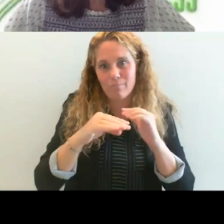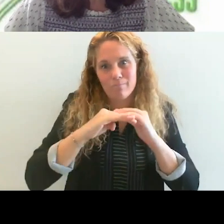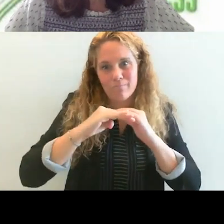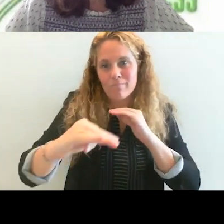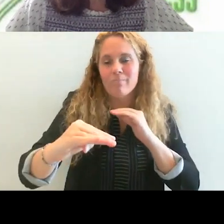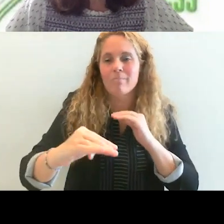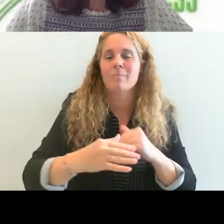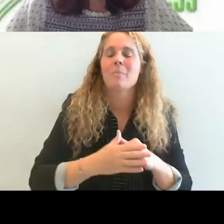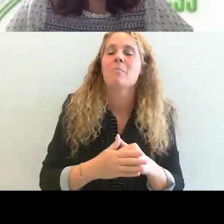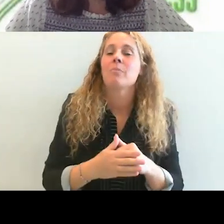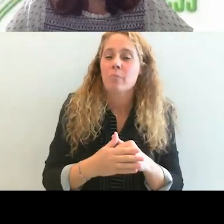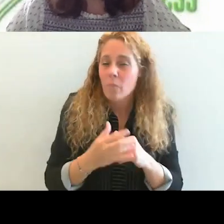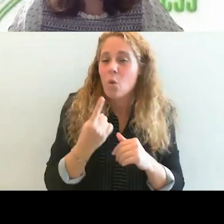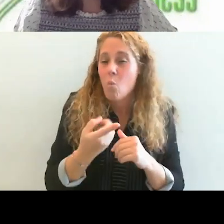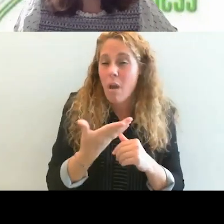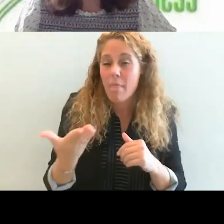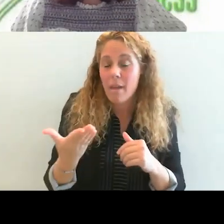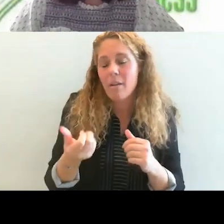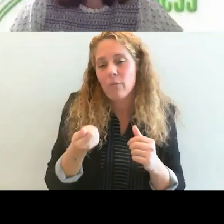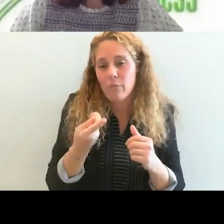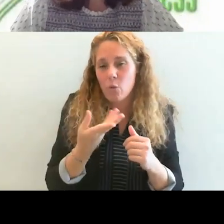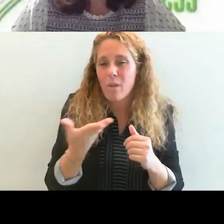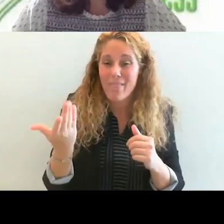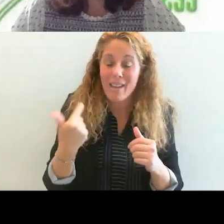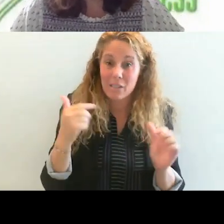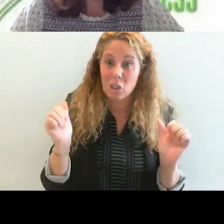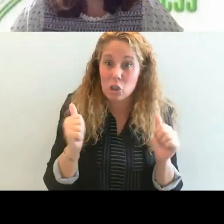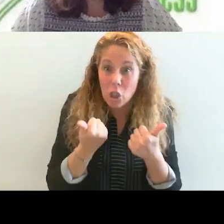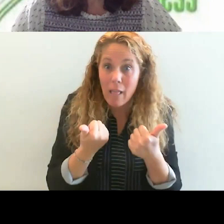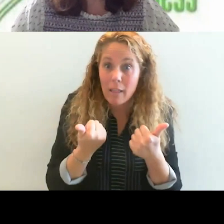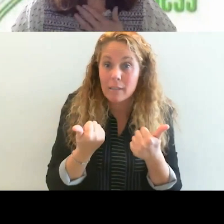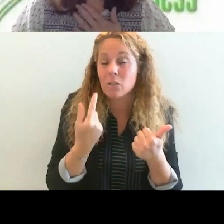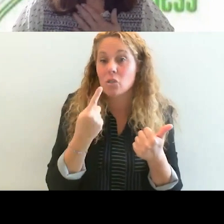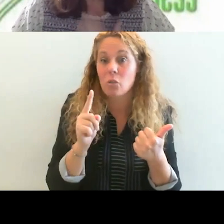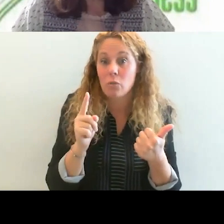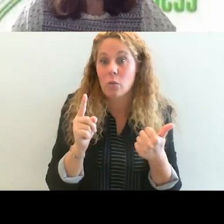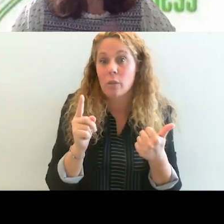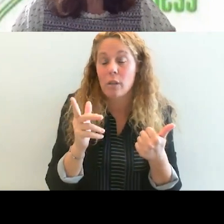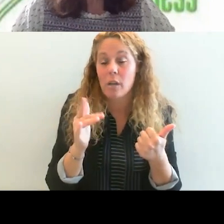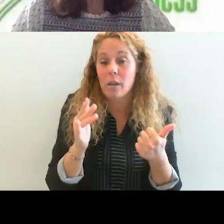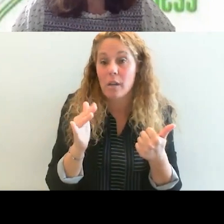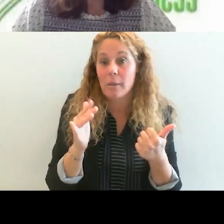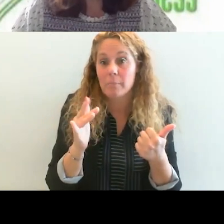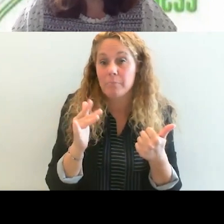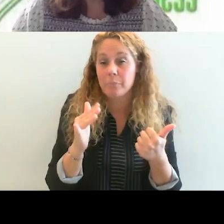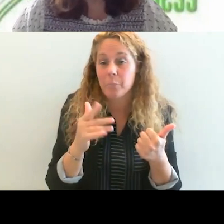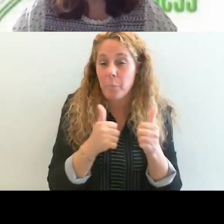I THINK ONE OF THE CHALLENGES FOR FOLLOWING THE CONTINUUM AND THE